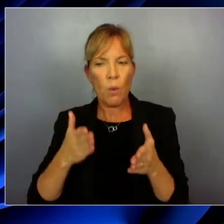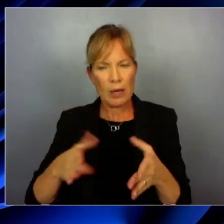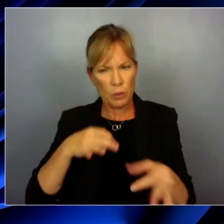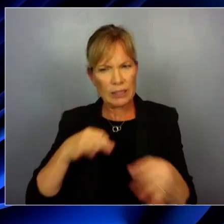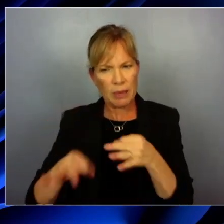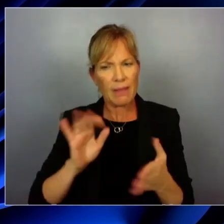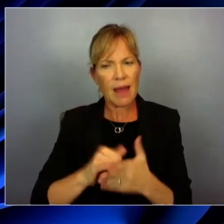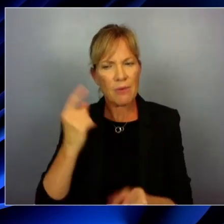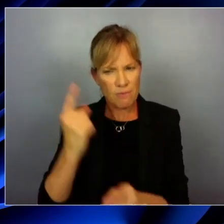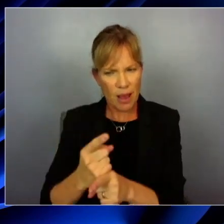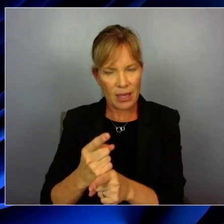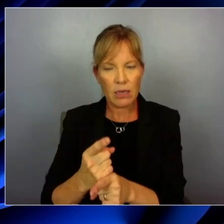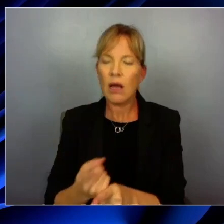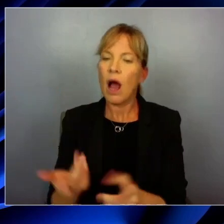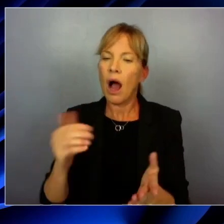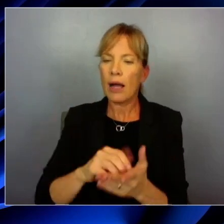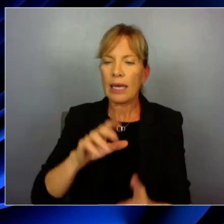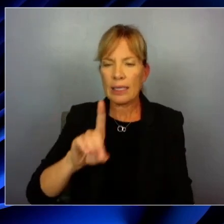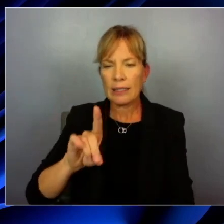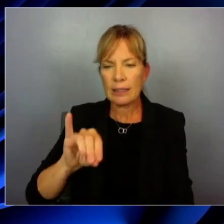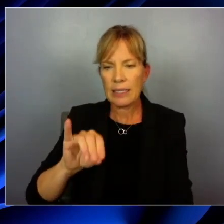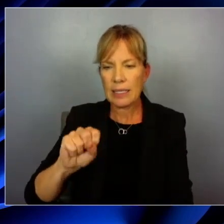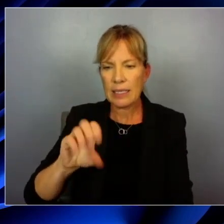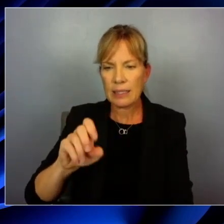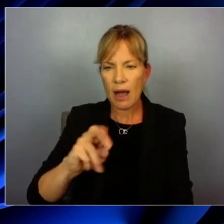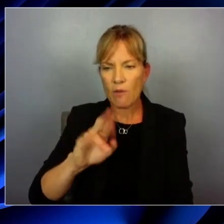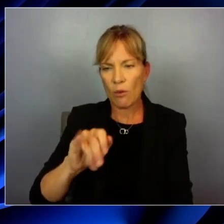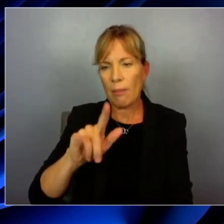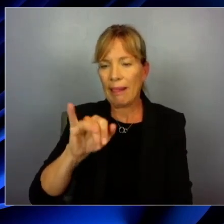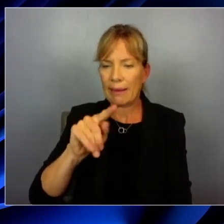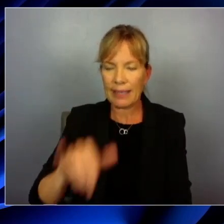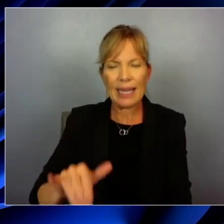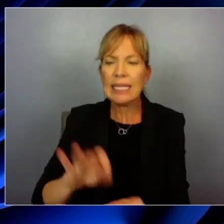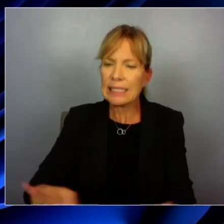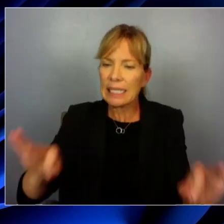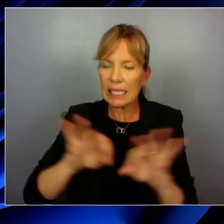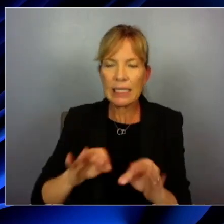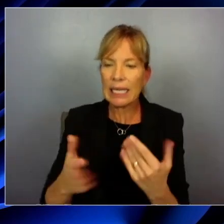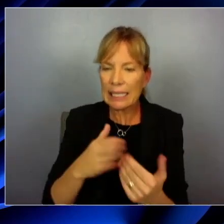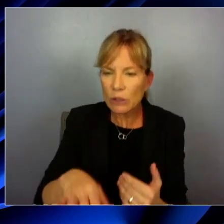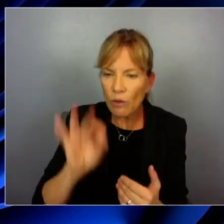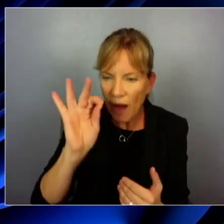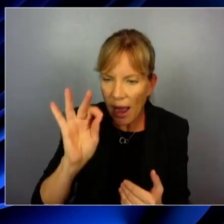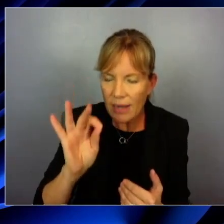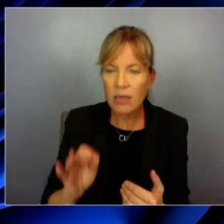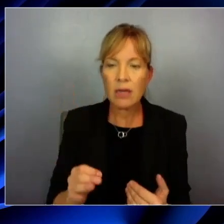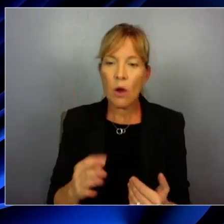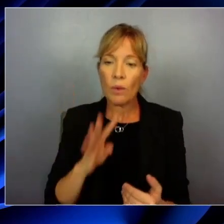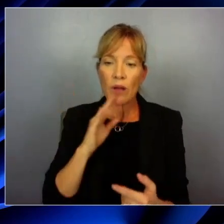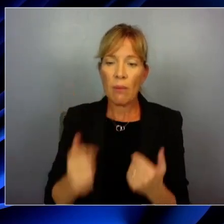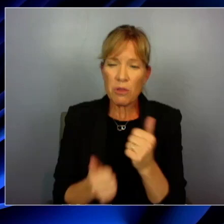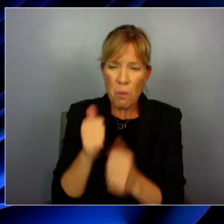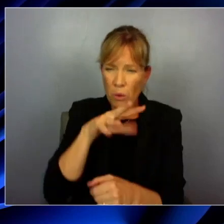Discoverability very, very key. And when we talk about this most inclusive version of Windows,